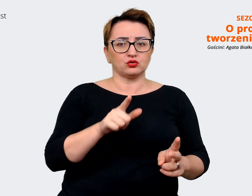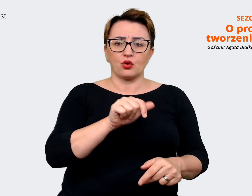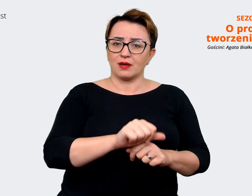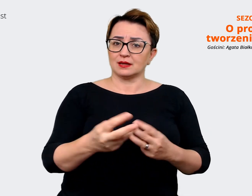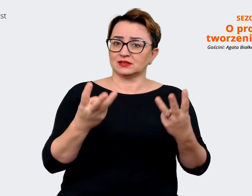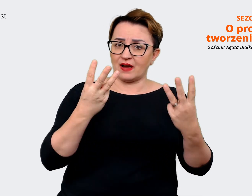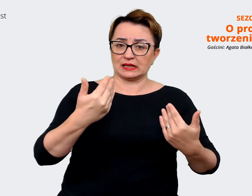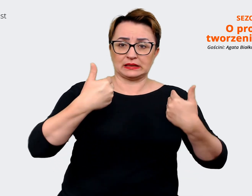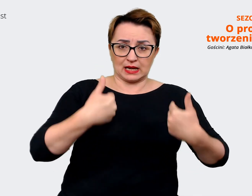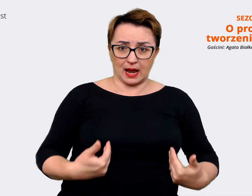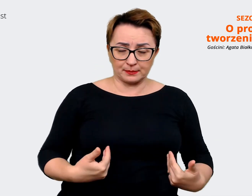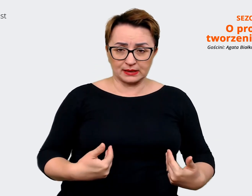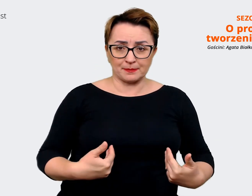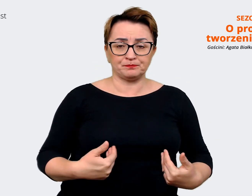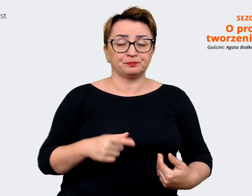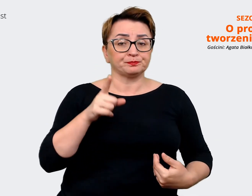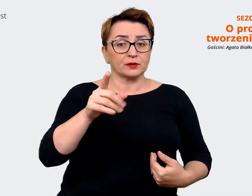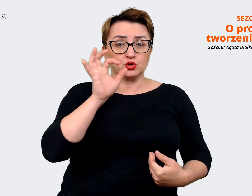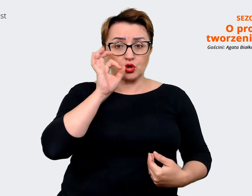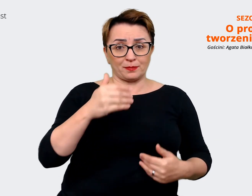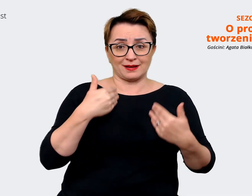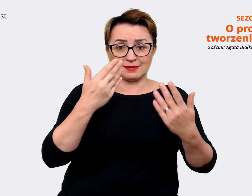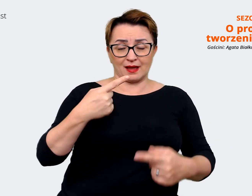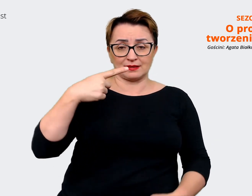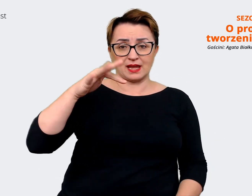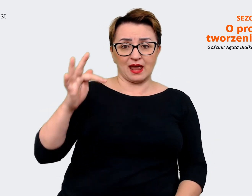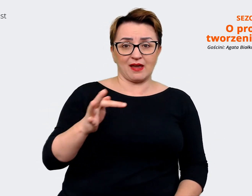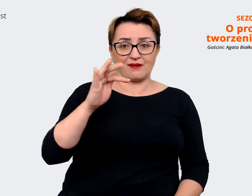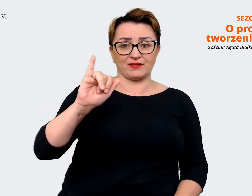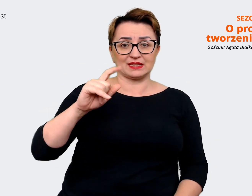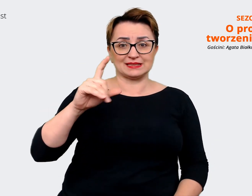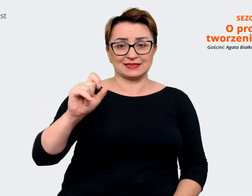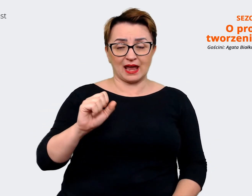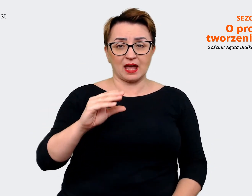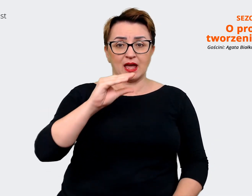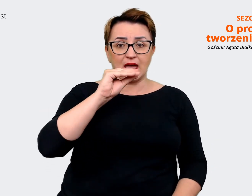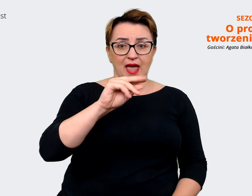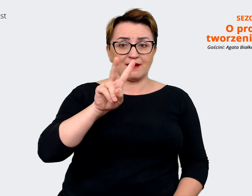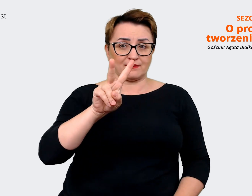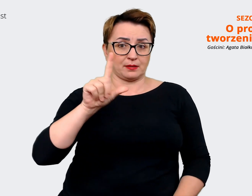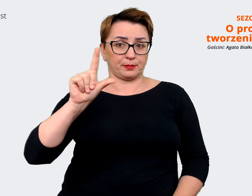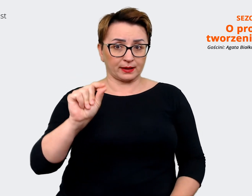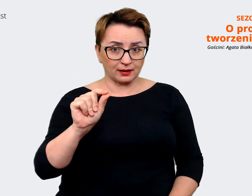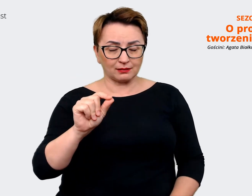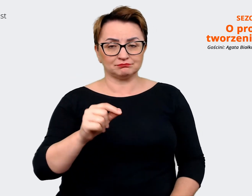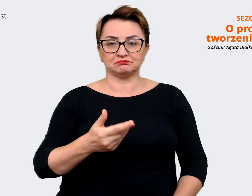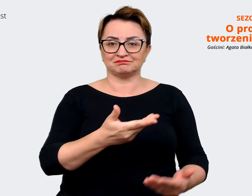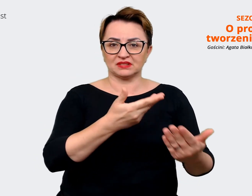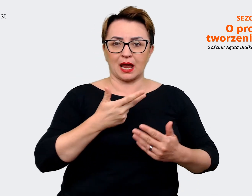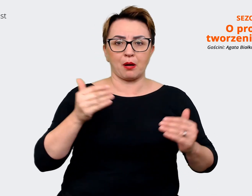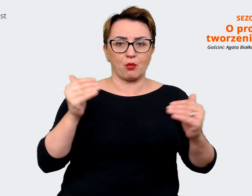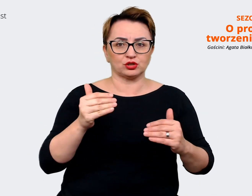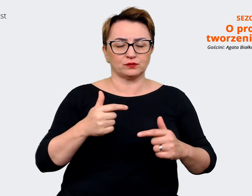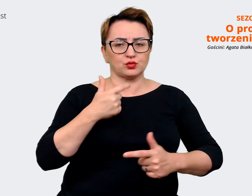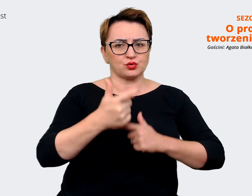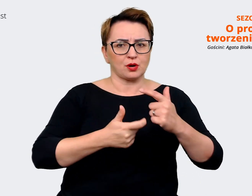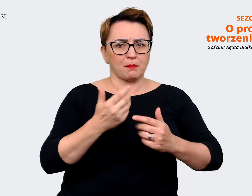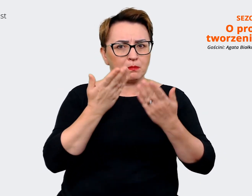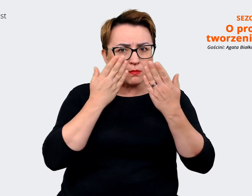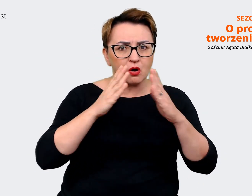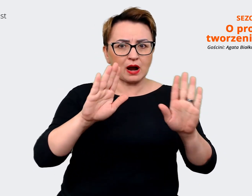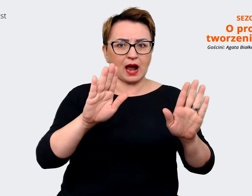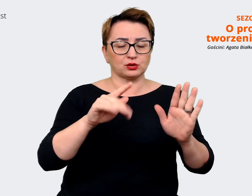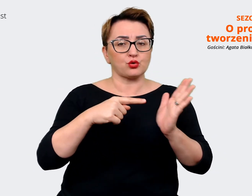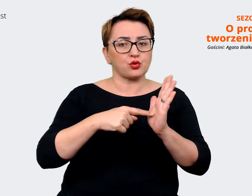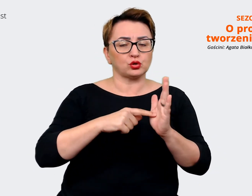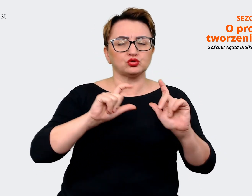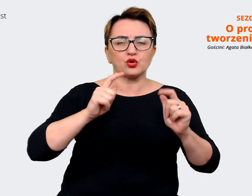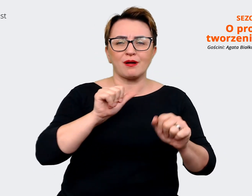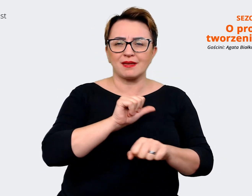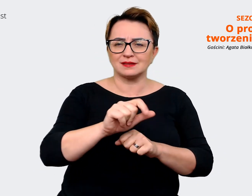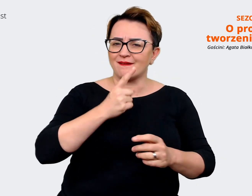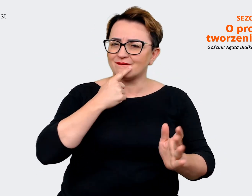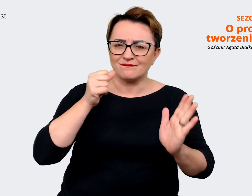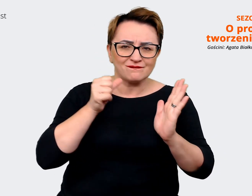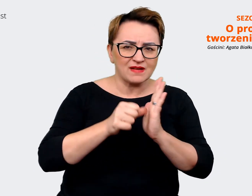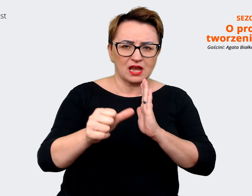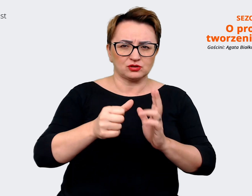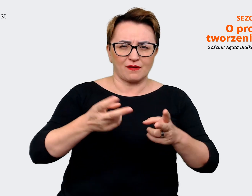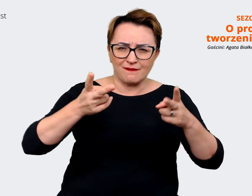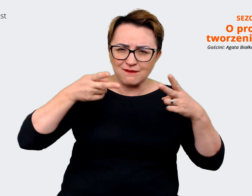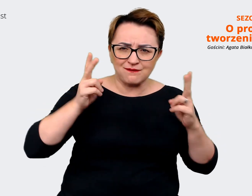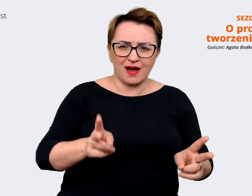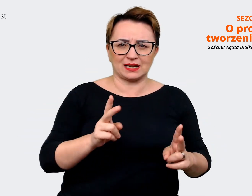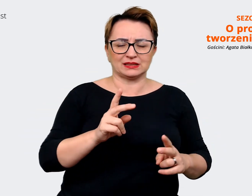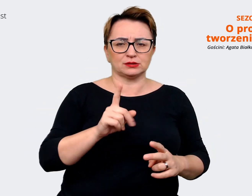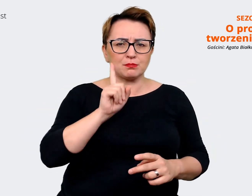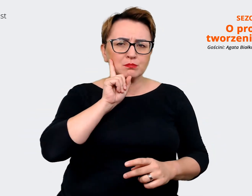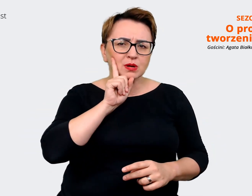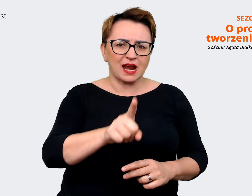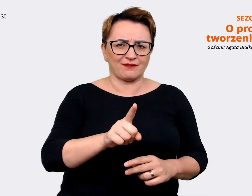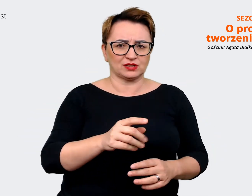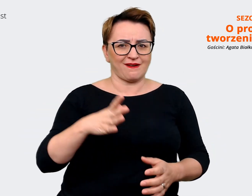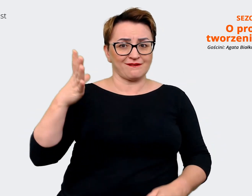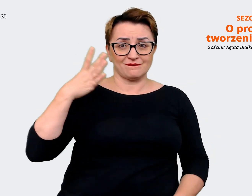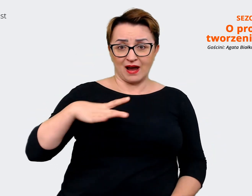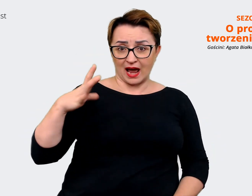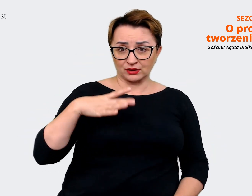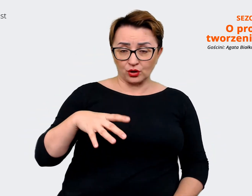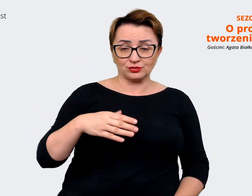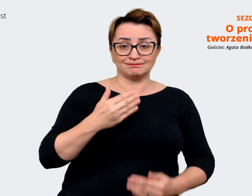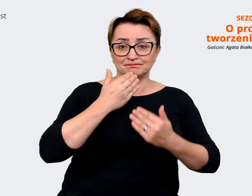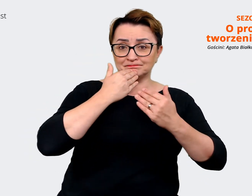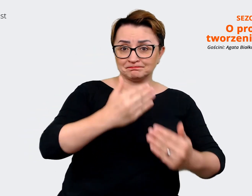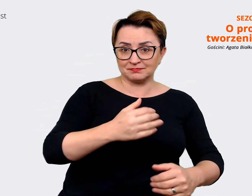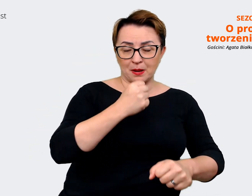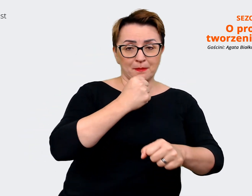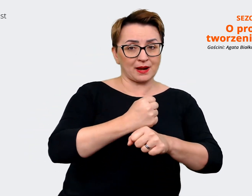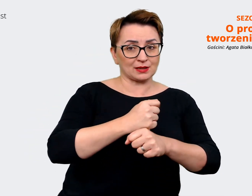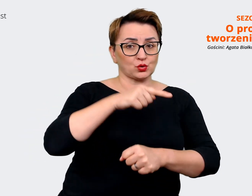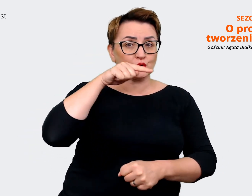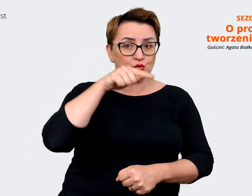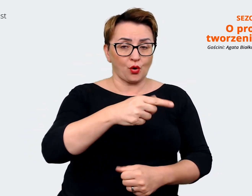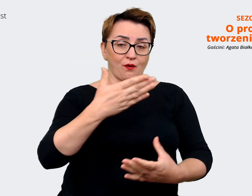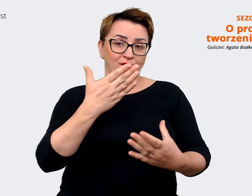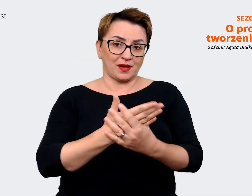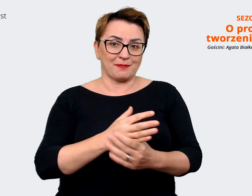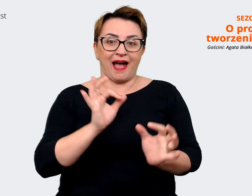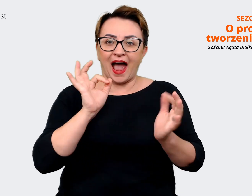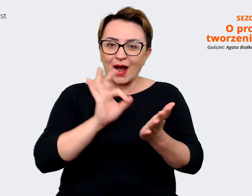It's important and good to define the Employer Value Proposition to determine the unique and authentic value that working in a particular company brings. In our case, at Allegro.